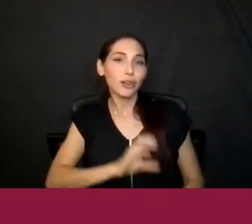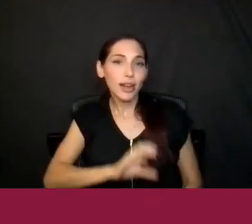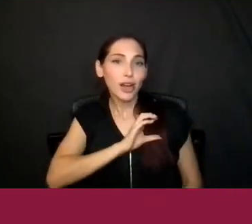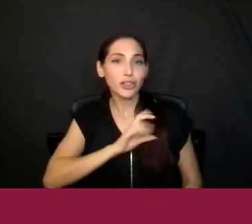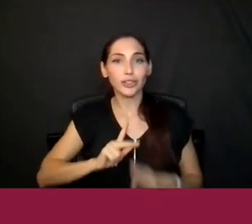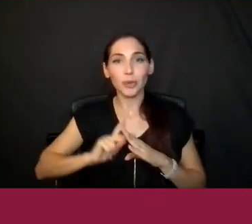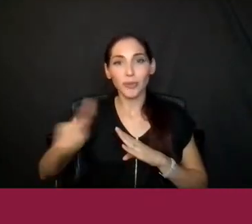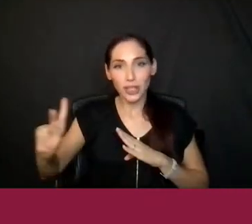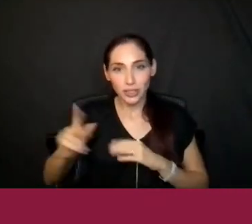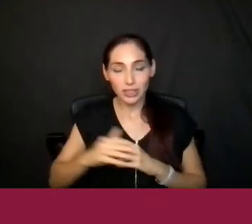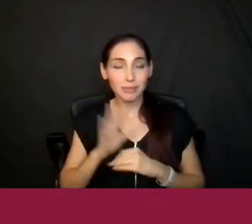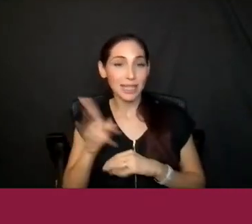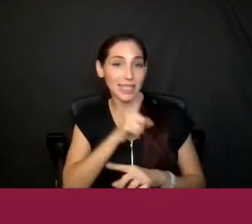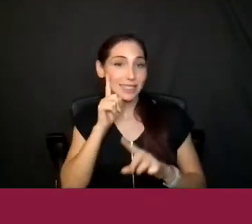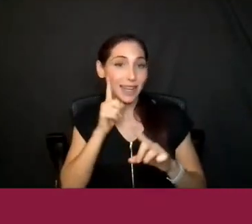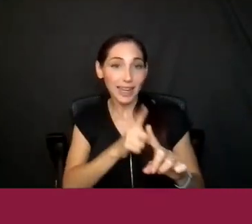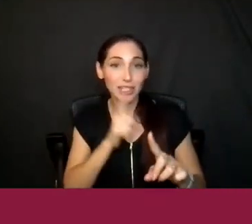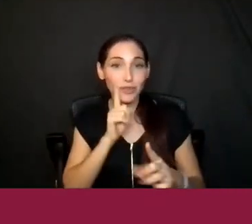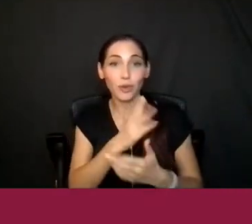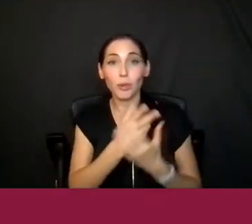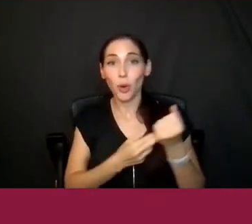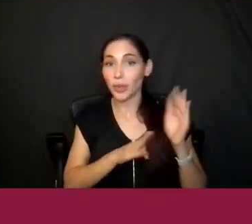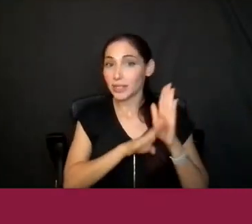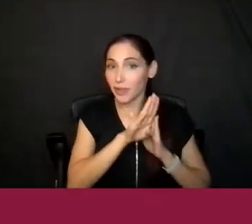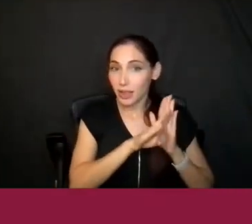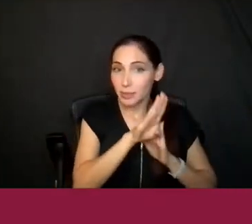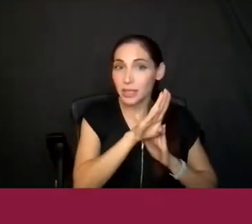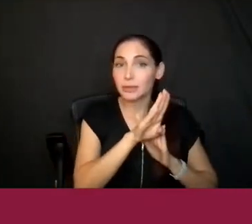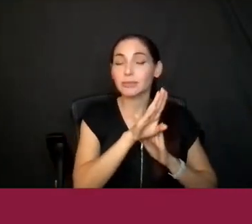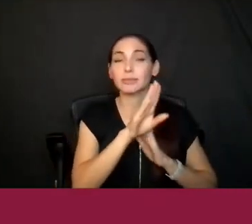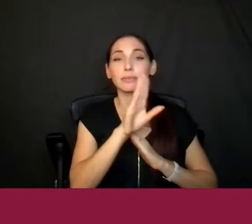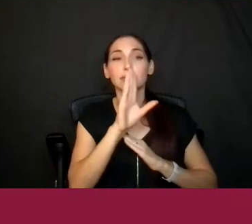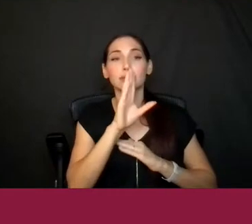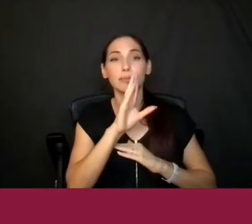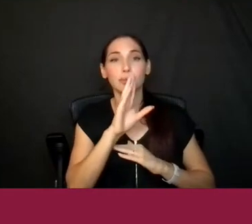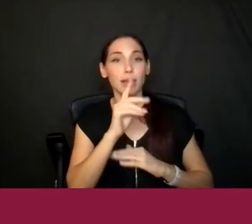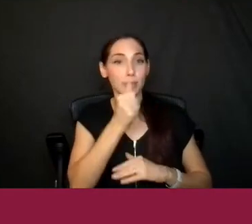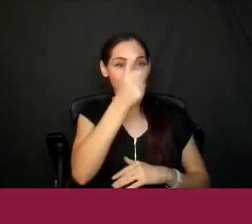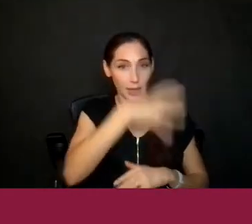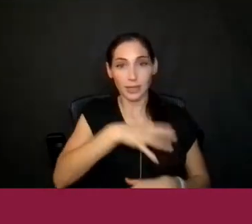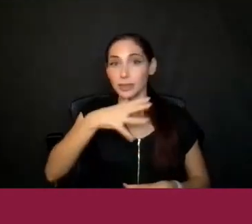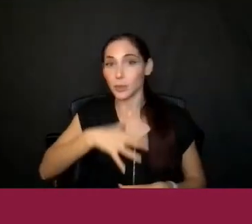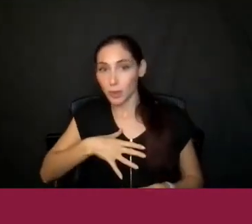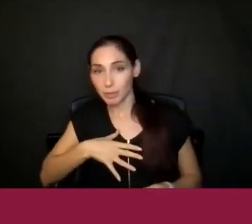His dedication to both the development, to development of both the men's and women's Marauder soccer